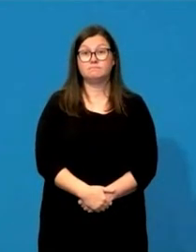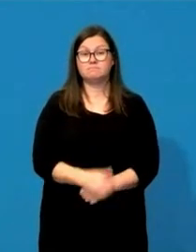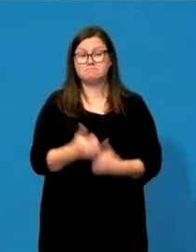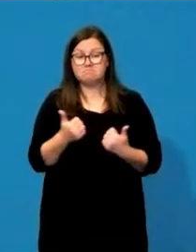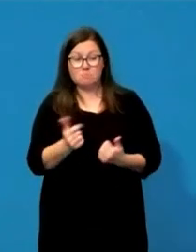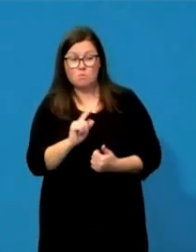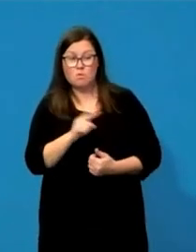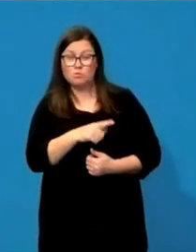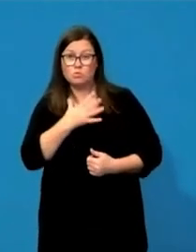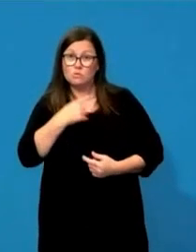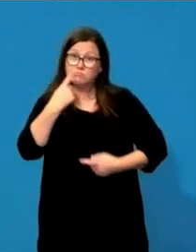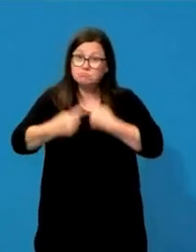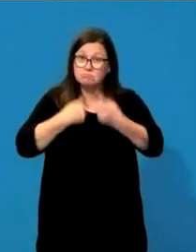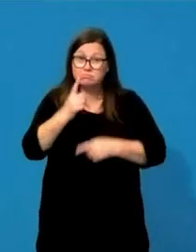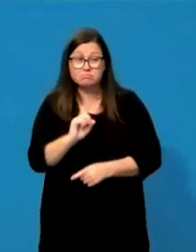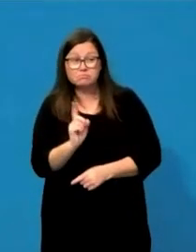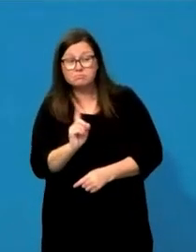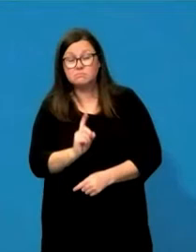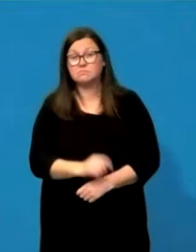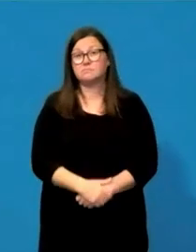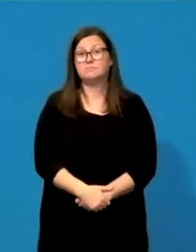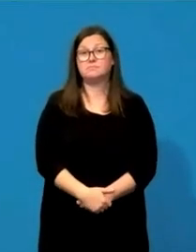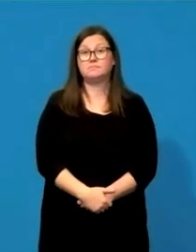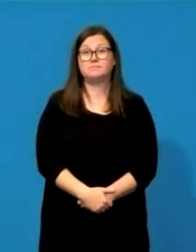RONITA JACKAMARRA: